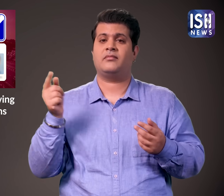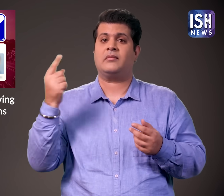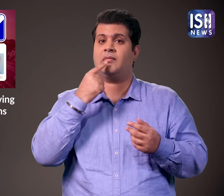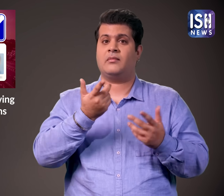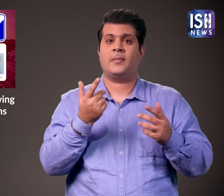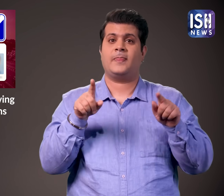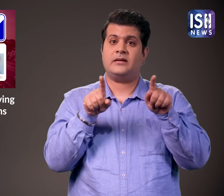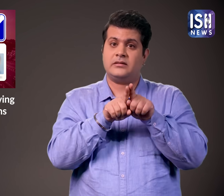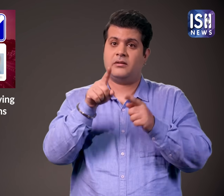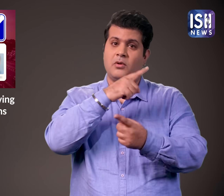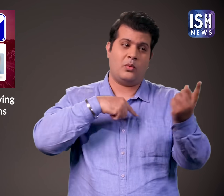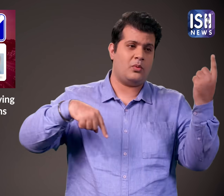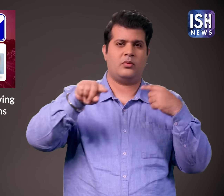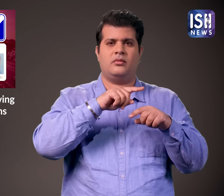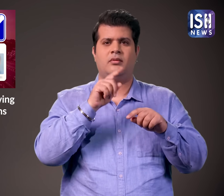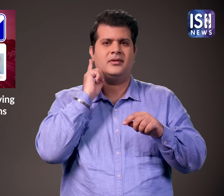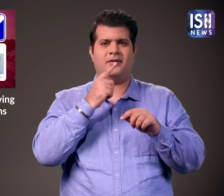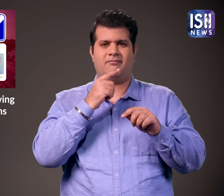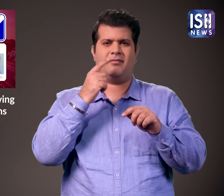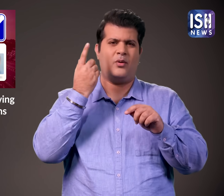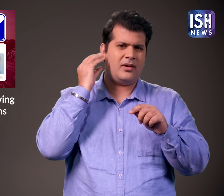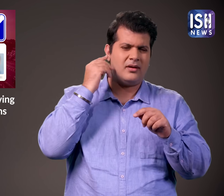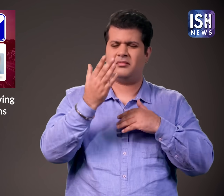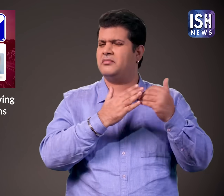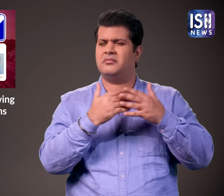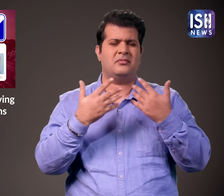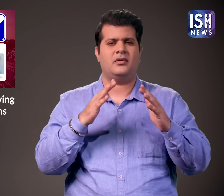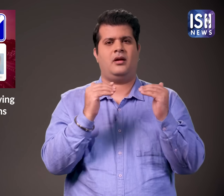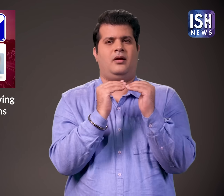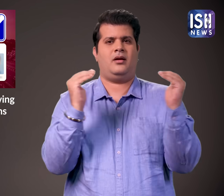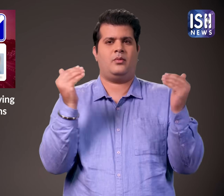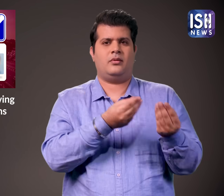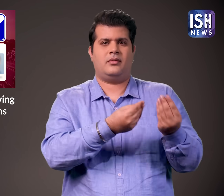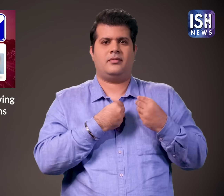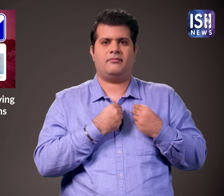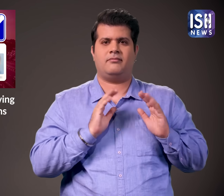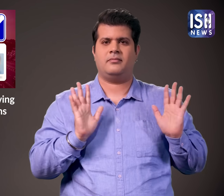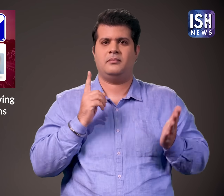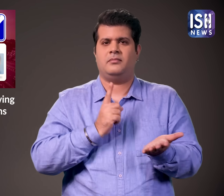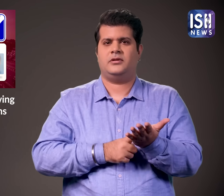He added Deaf and Hearing people shall be treated at par.